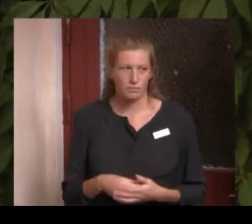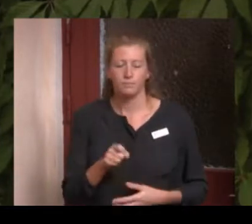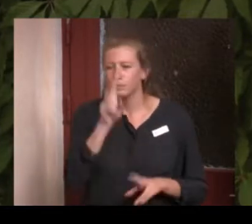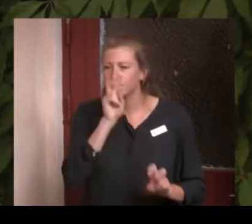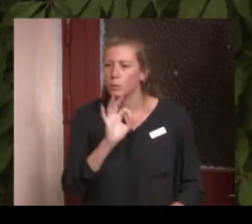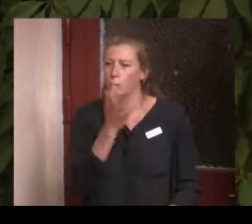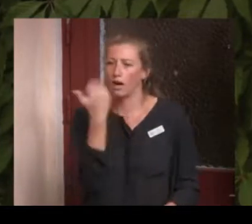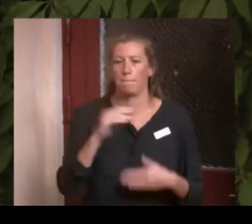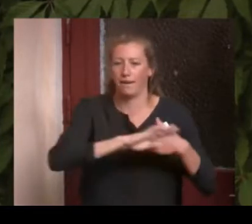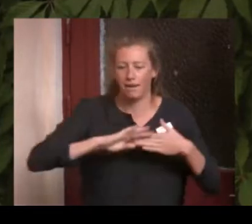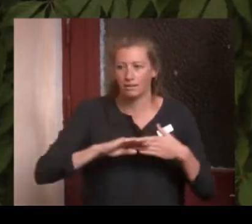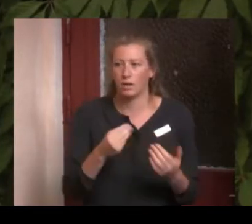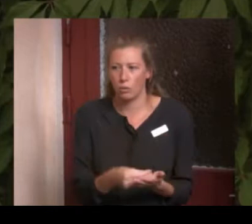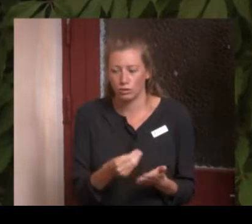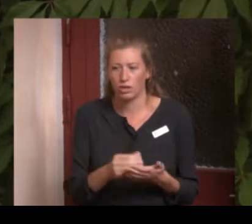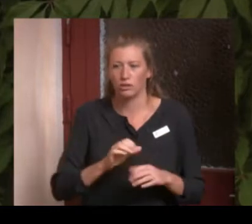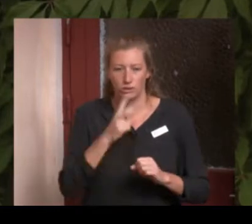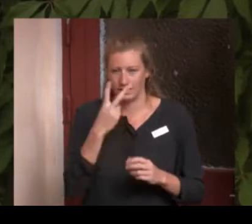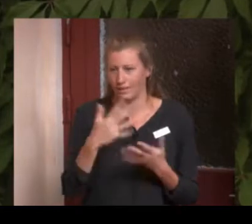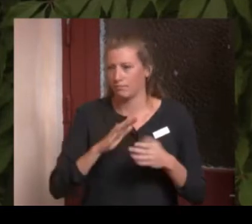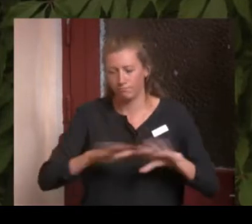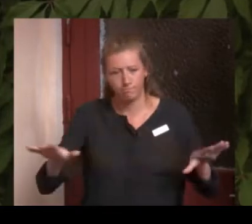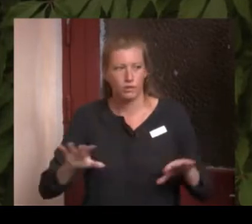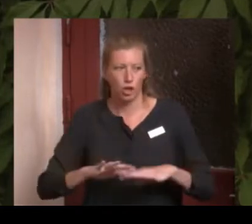It's about what happens when personal assistance funds are cut.